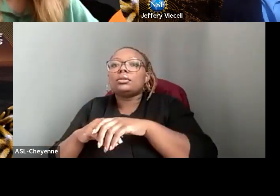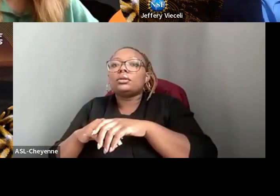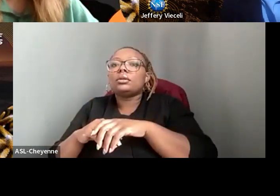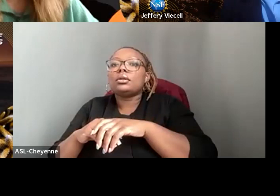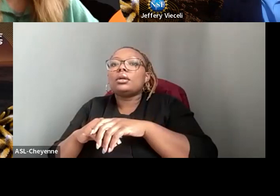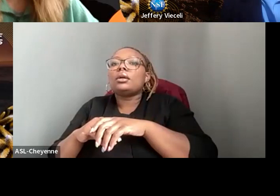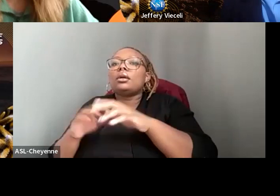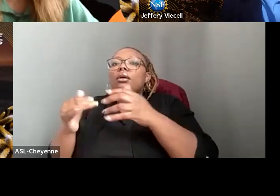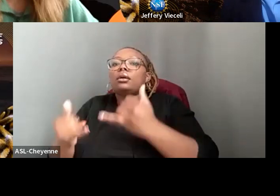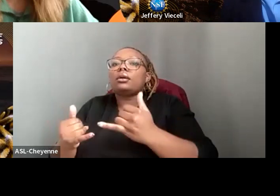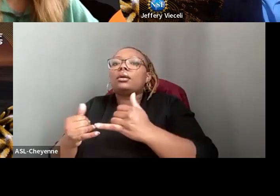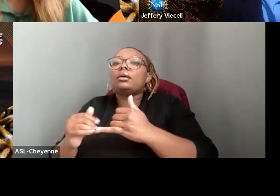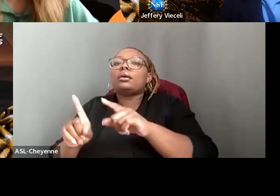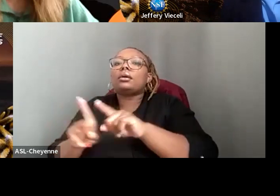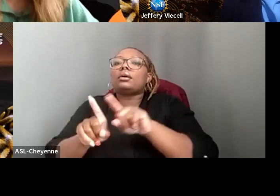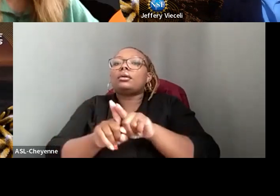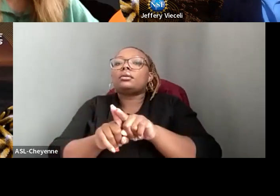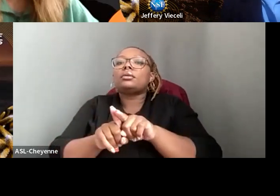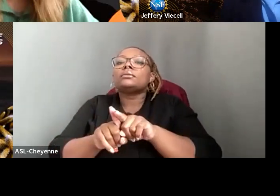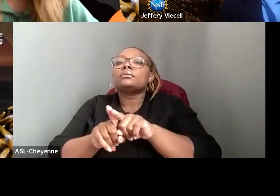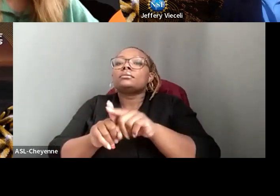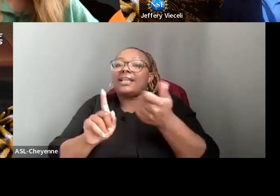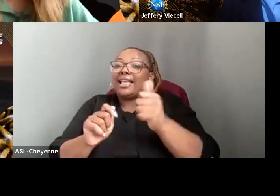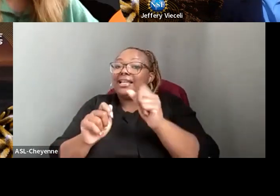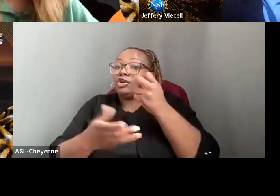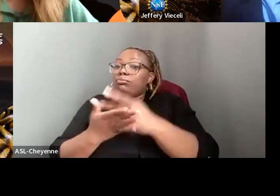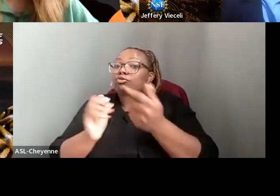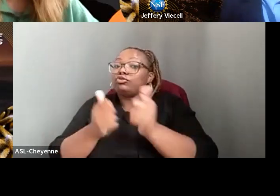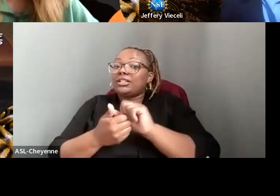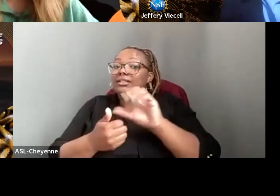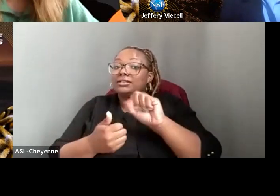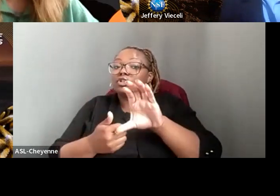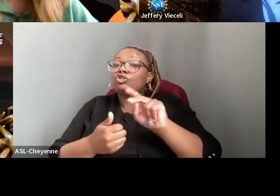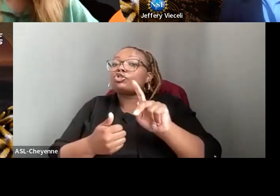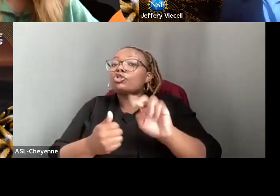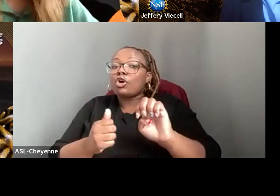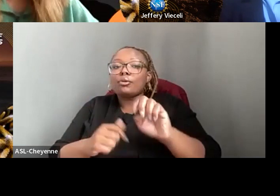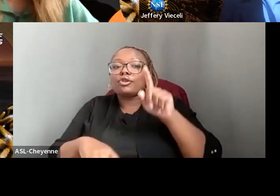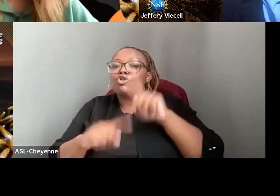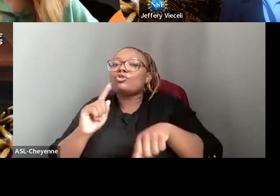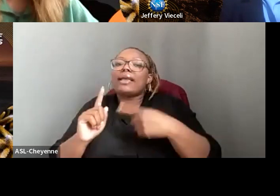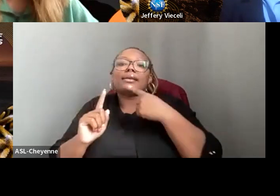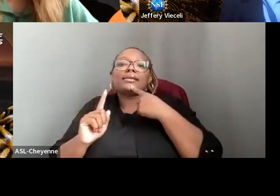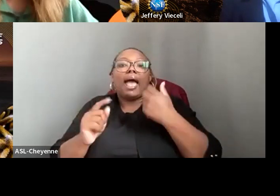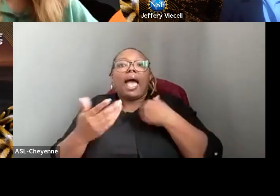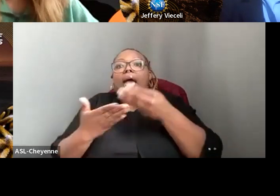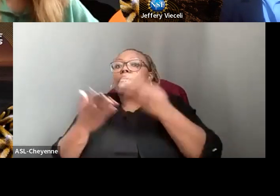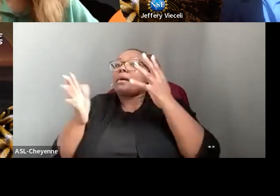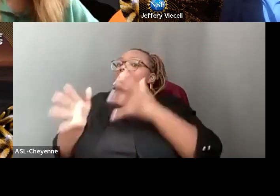or any approved changes of scope, then you cannot just simply, "I've got money left. I want to spend it.